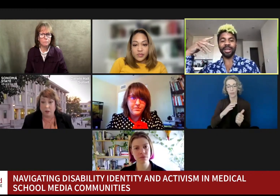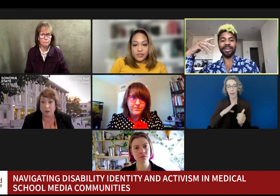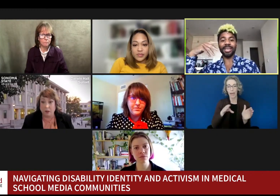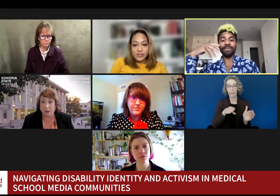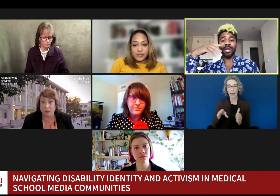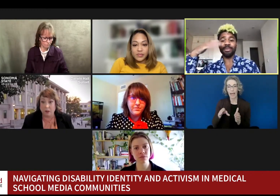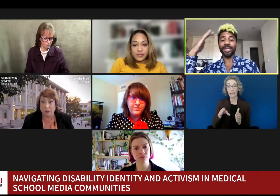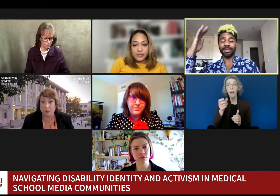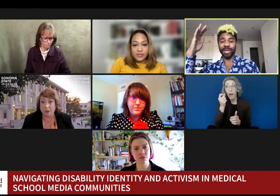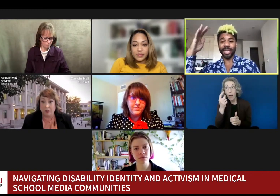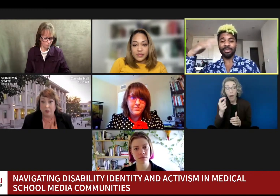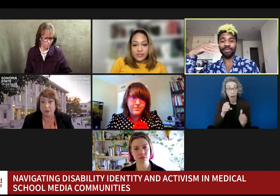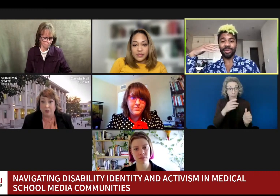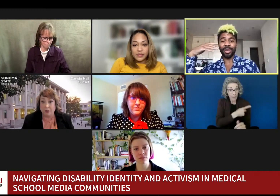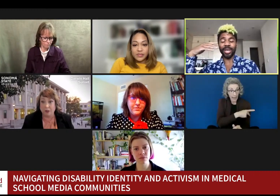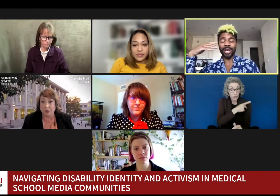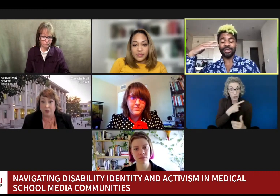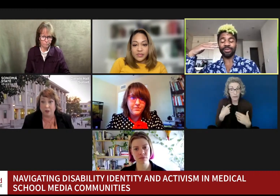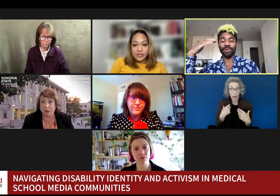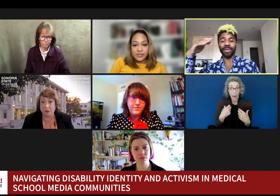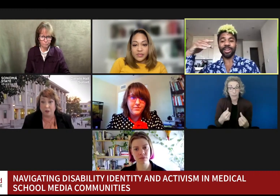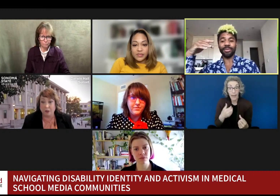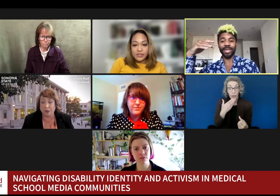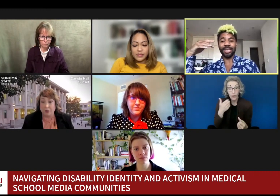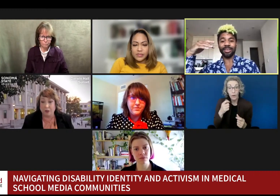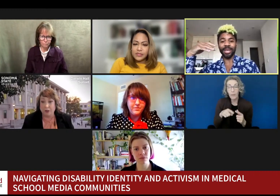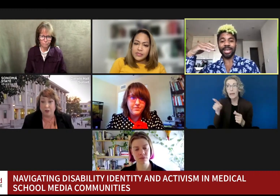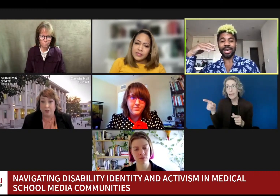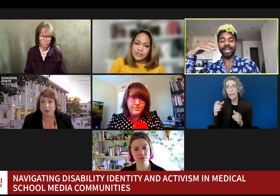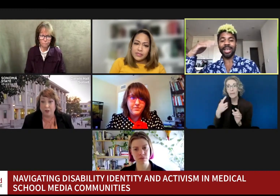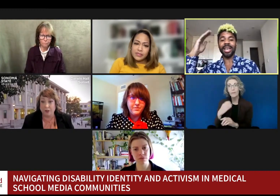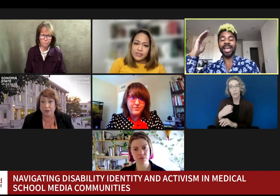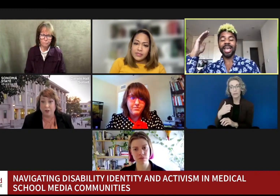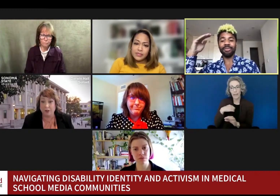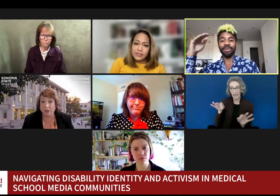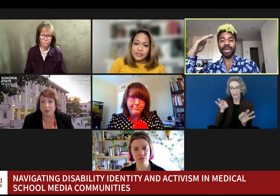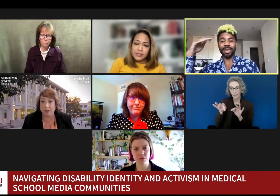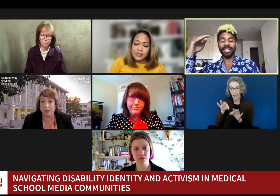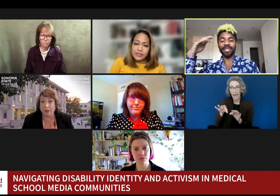And he made me explain for an extra 45 minutes out of my day every medication